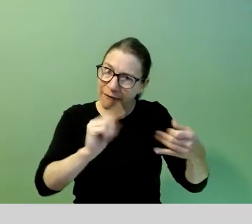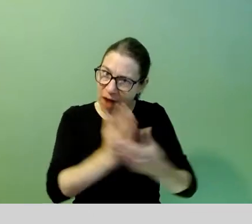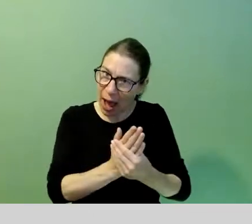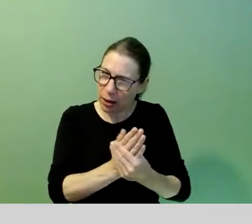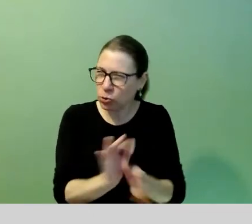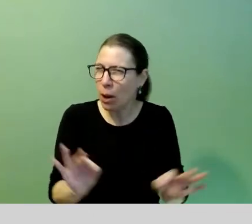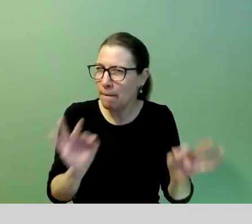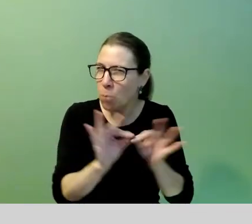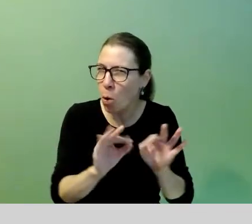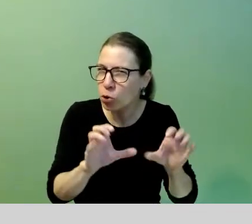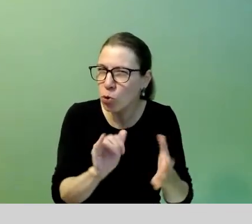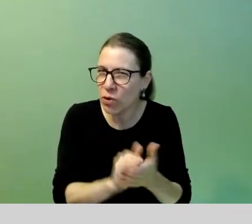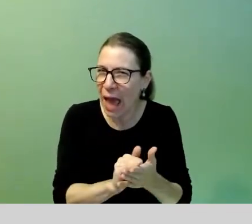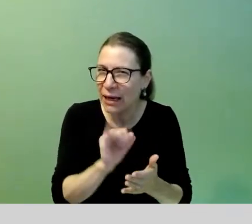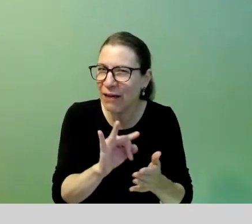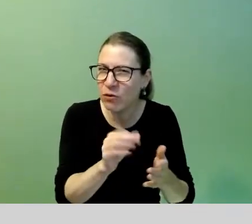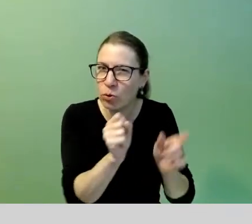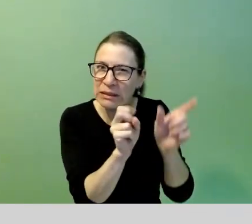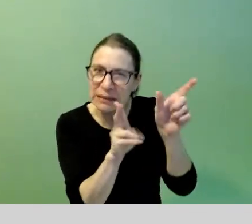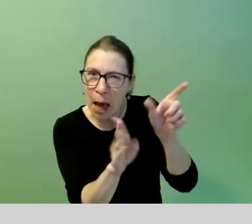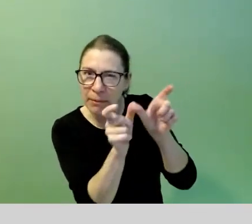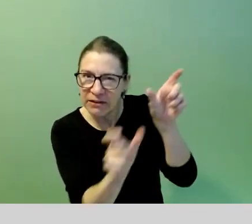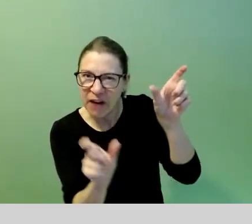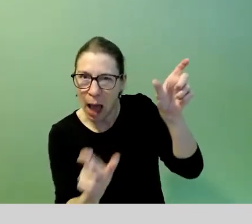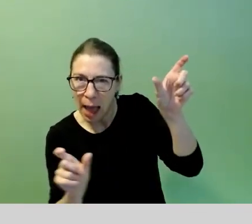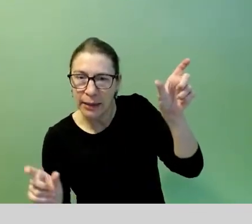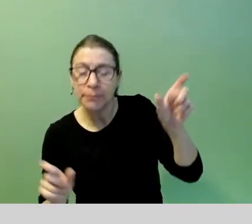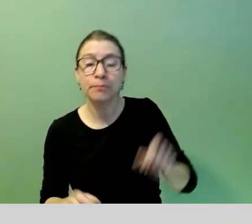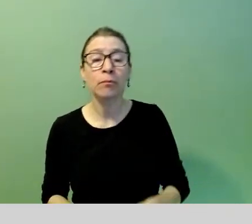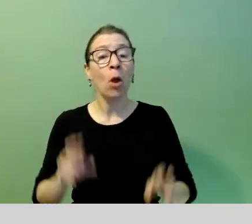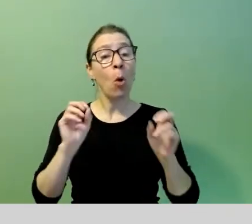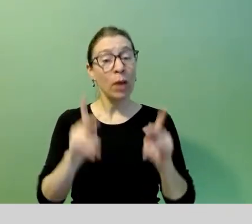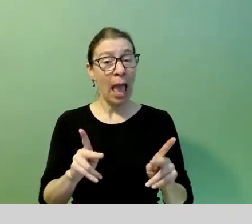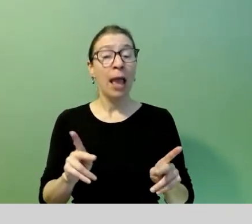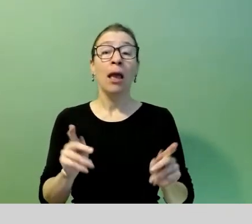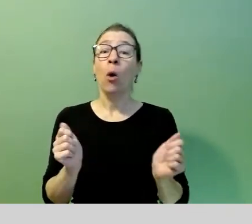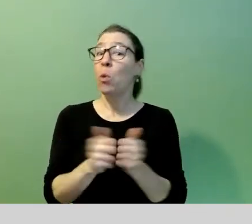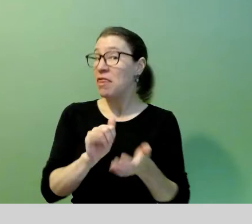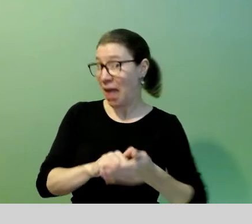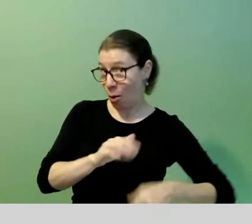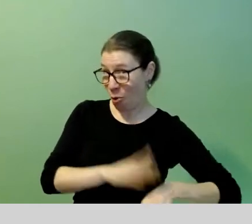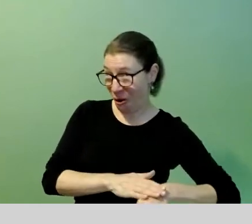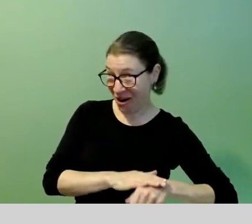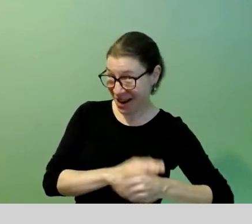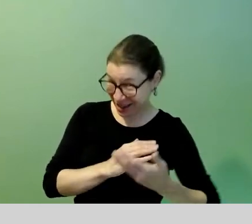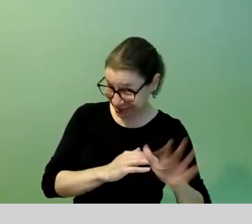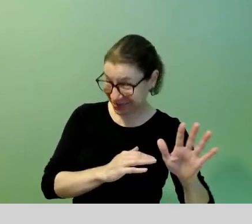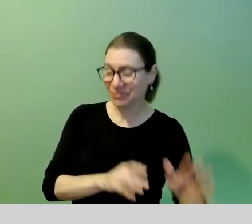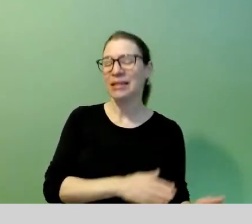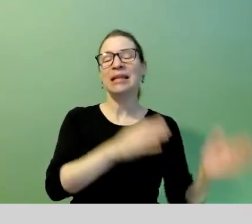With that warning out of the way, let's move on to app.py. Very briefly, the briefcase set up,